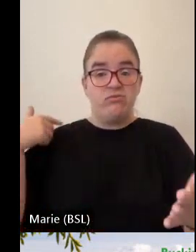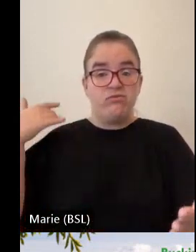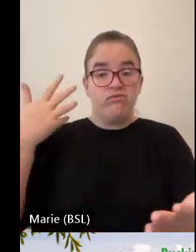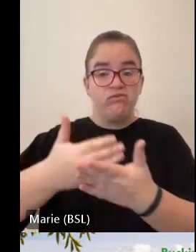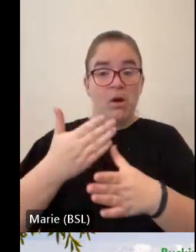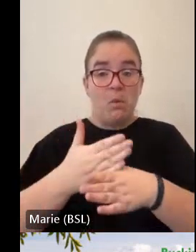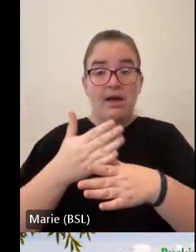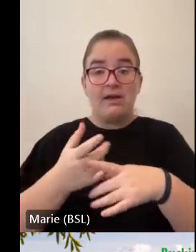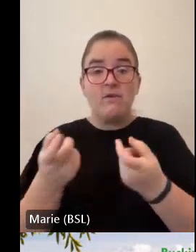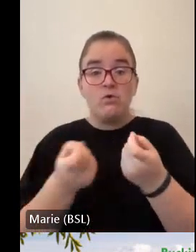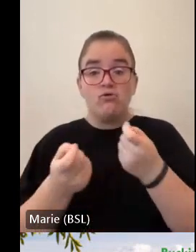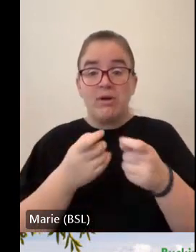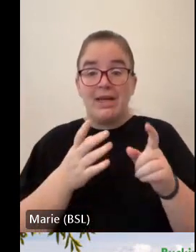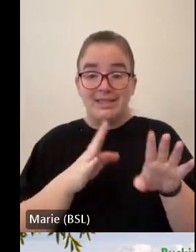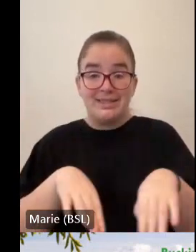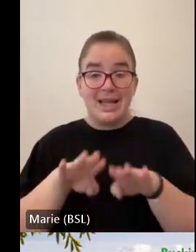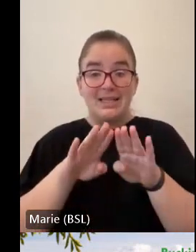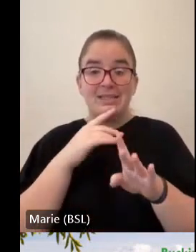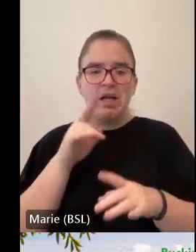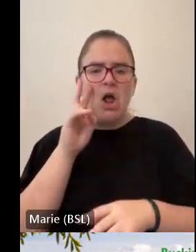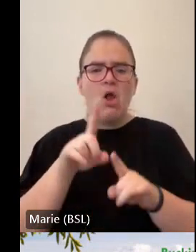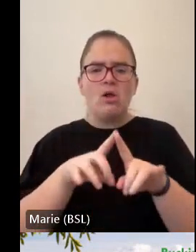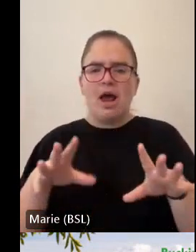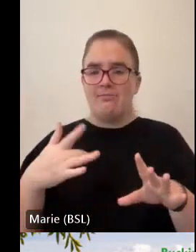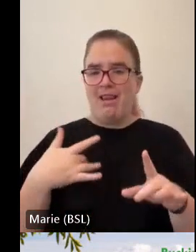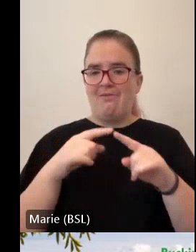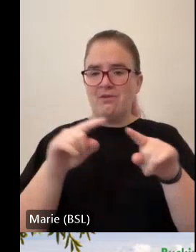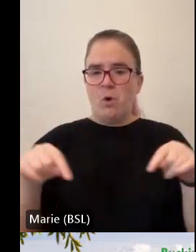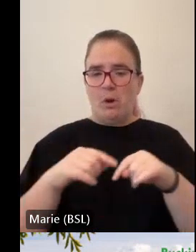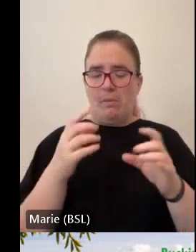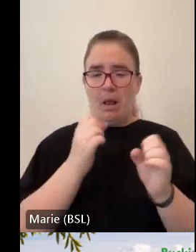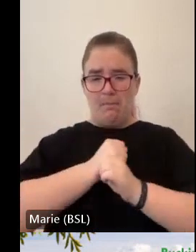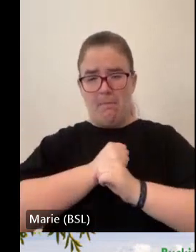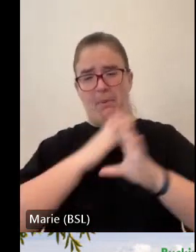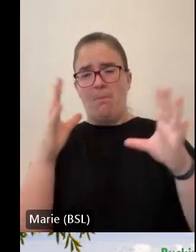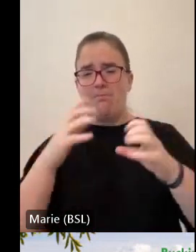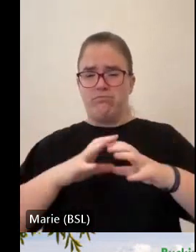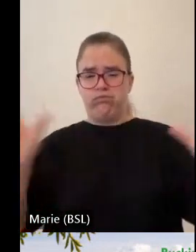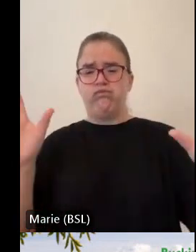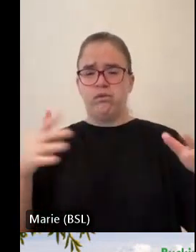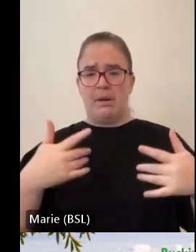It looked like a a bomb had gone off in the in the living room. The wall was just completely destroyed.